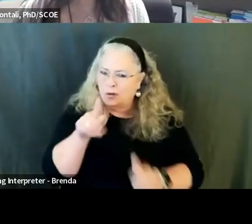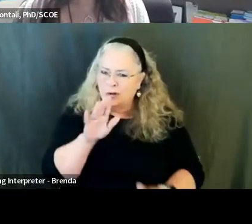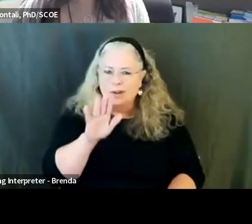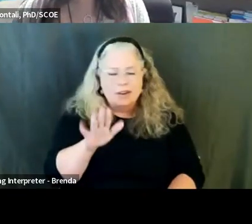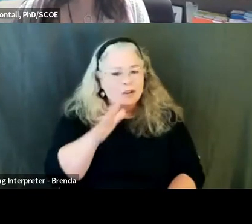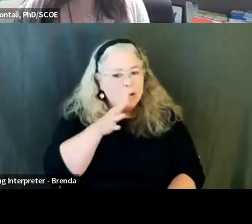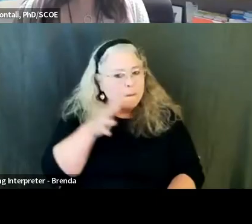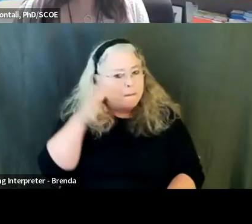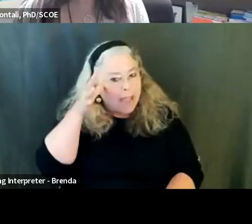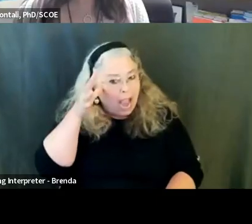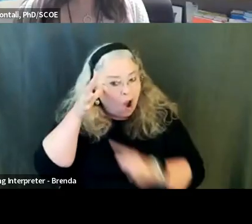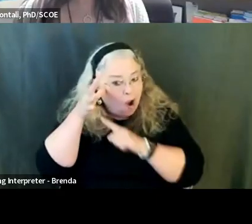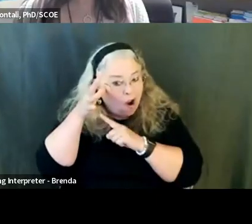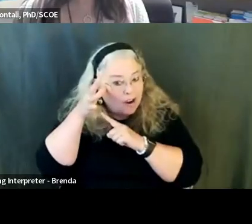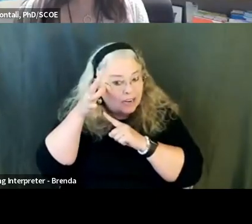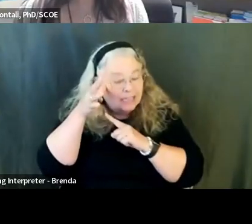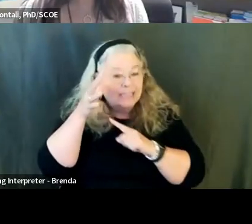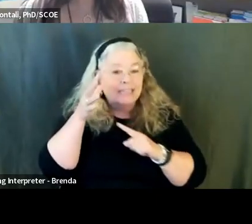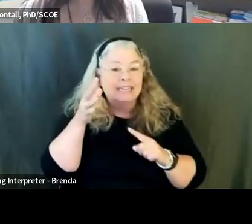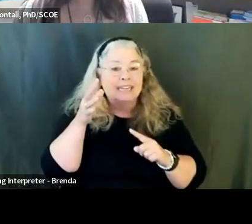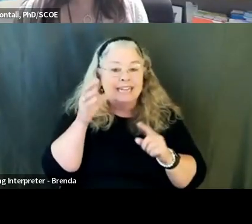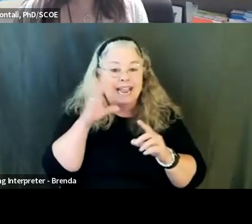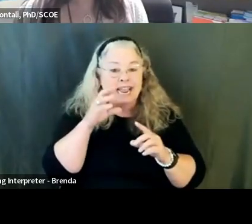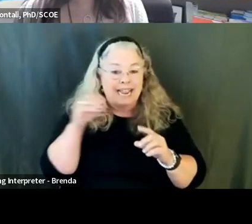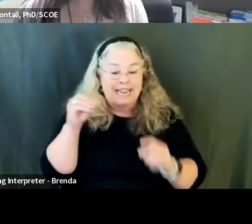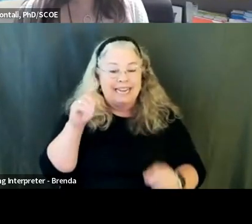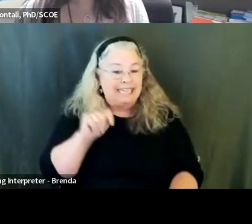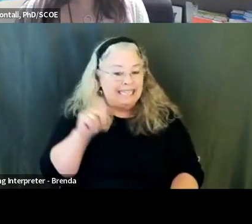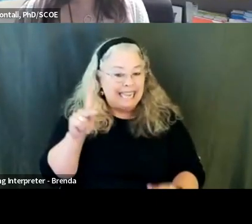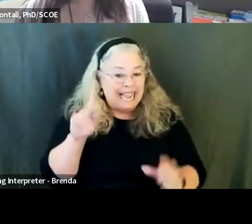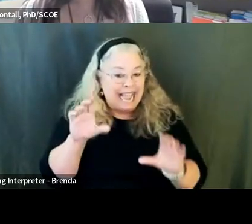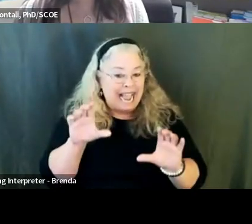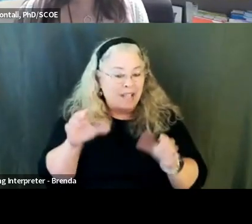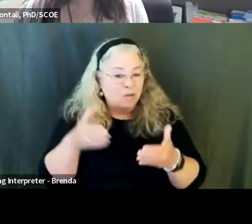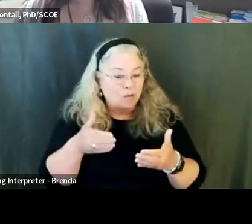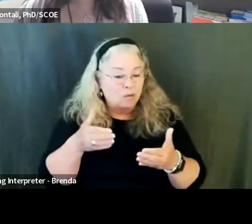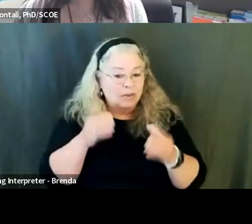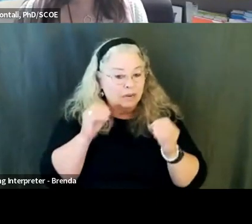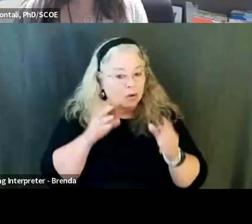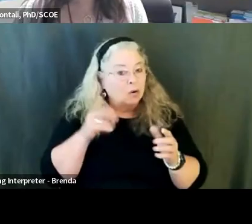the parents of the of the teachers in the Tk classroom our do they still feel like their